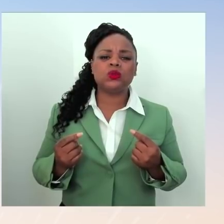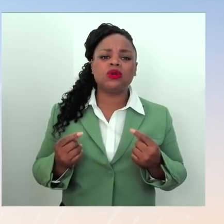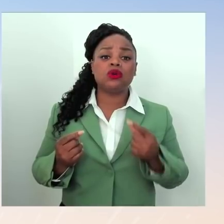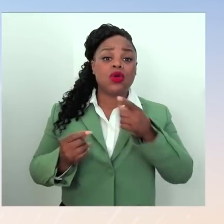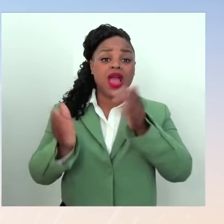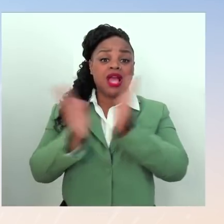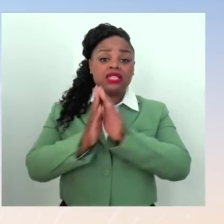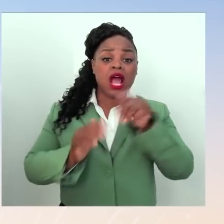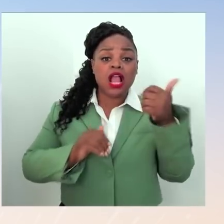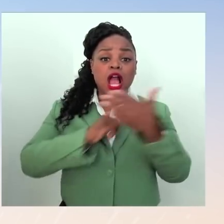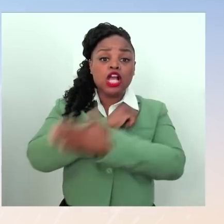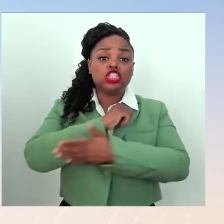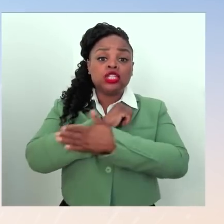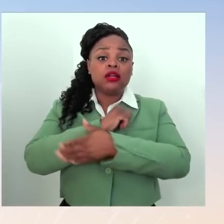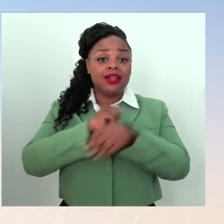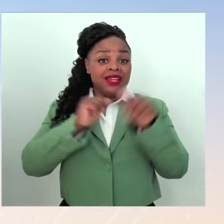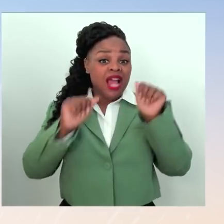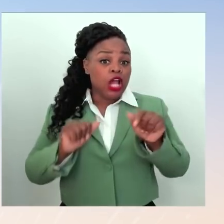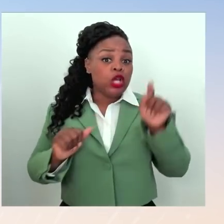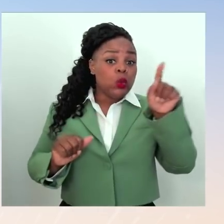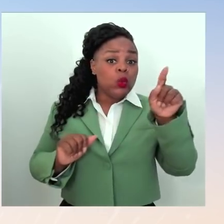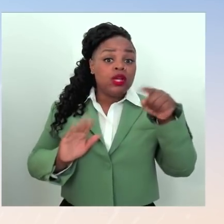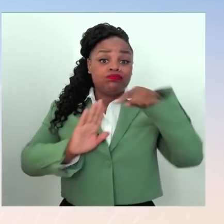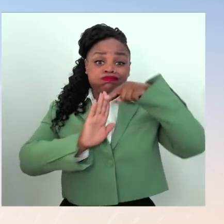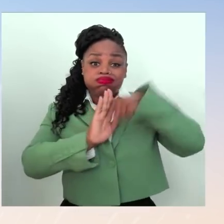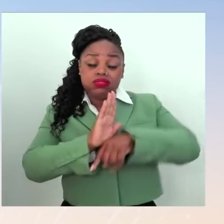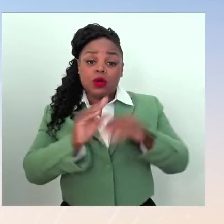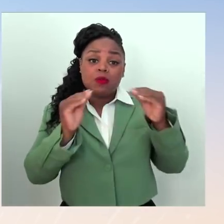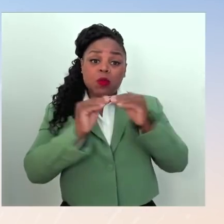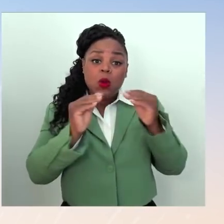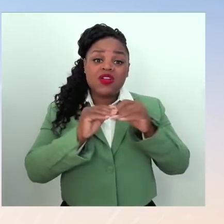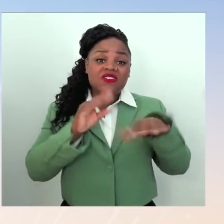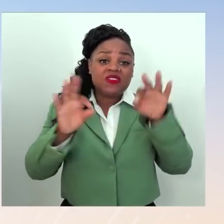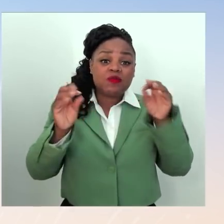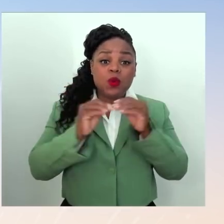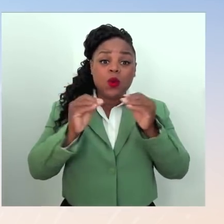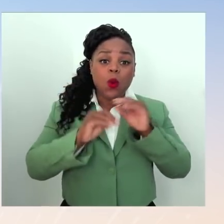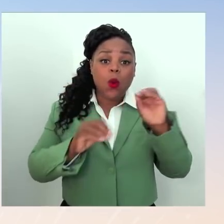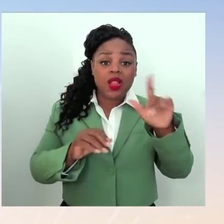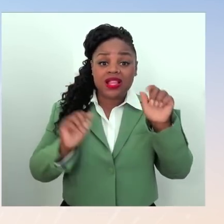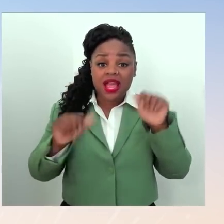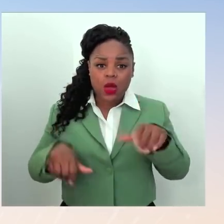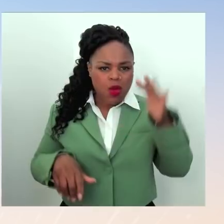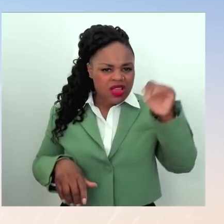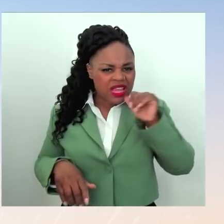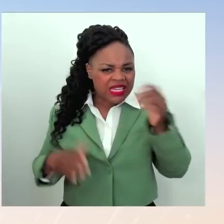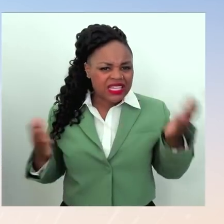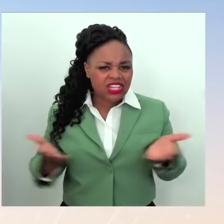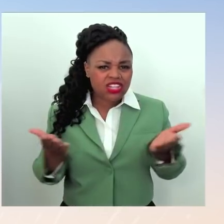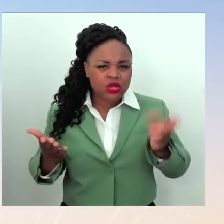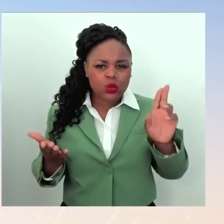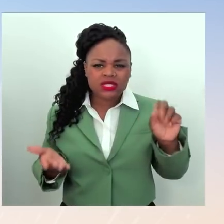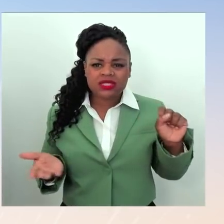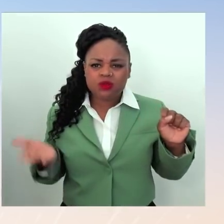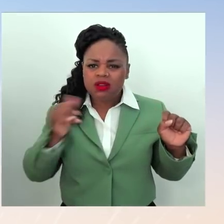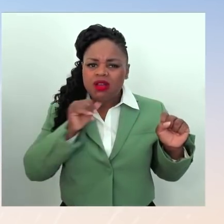federal policies are not limiting the supplies of oil and gas. To the con- -- let me finish -- to the con- -- let me finish -- The Press: President Biden signed an executive order -- Ms. Psaki: Peter.